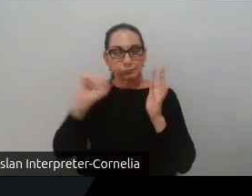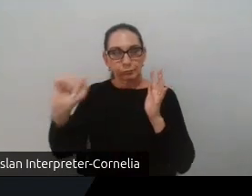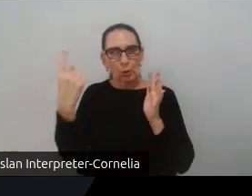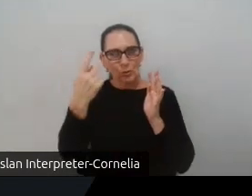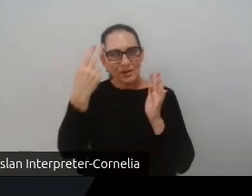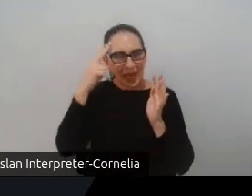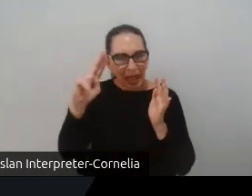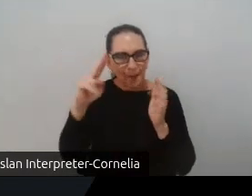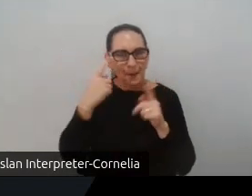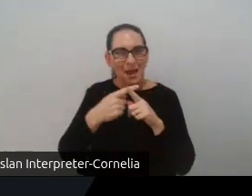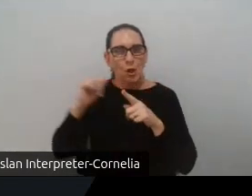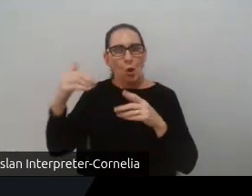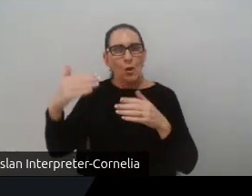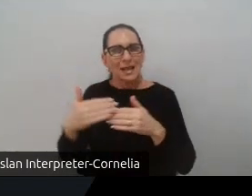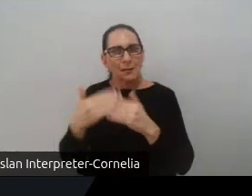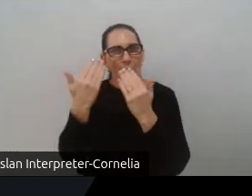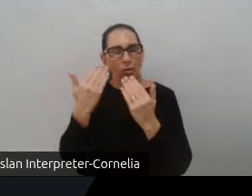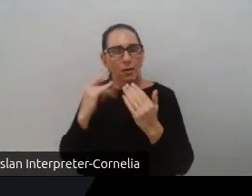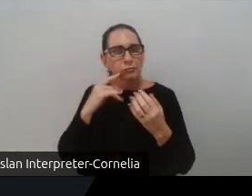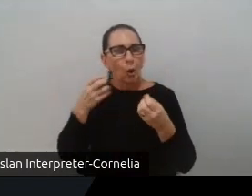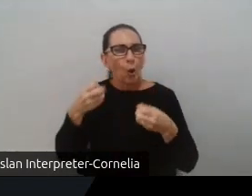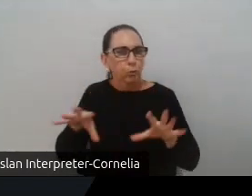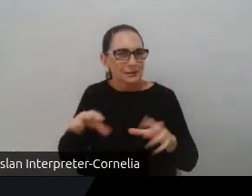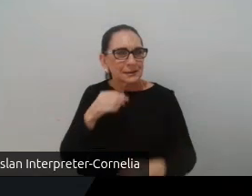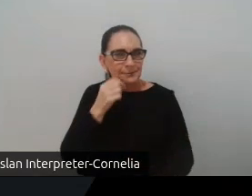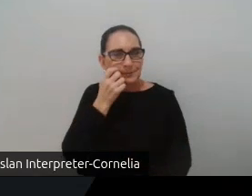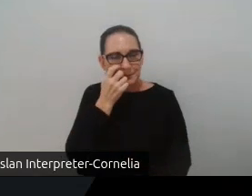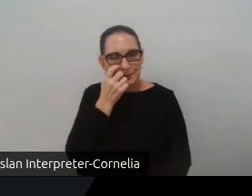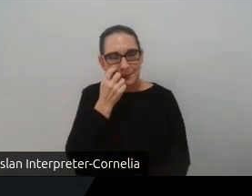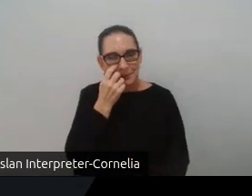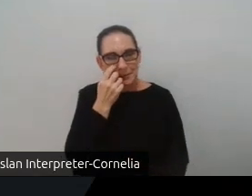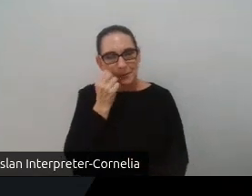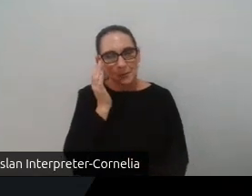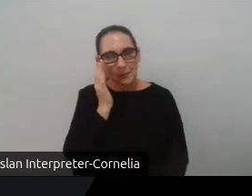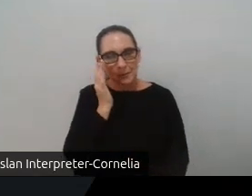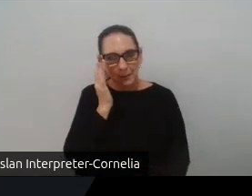not stamped, for example, when they launch with the court. So, as you can see here, it's a slight